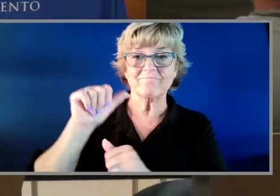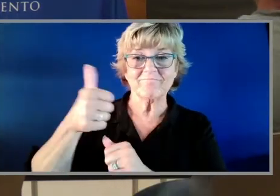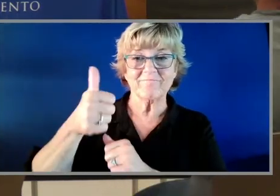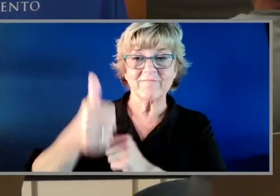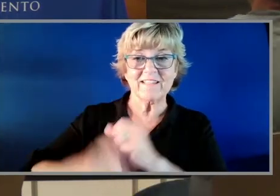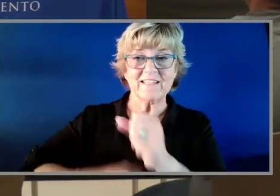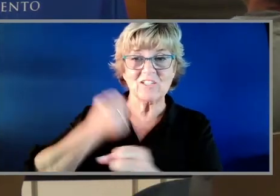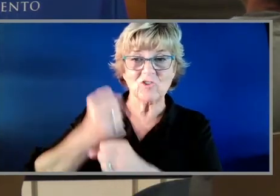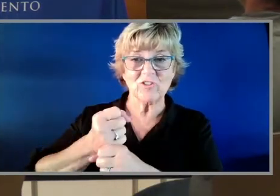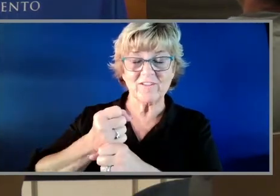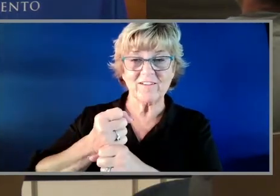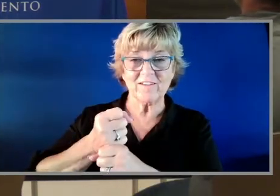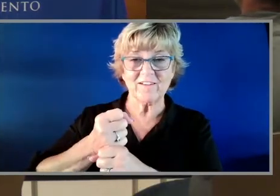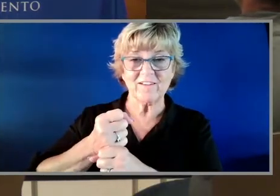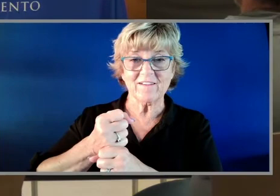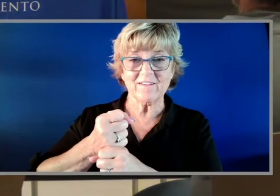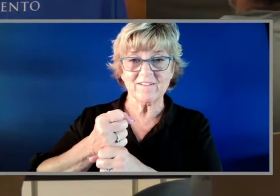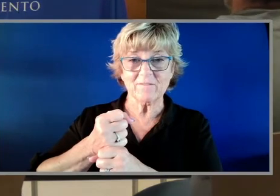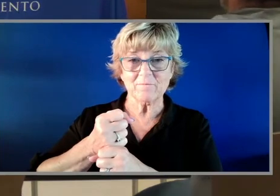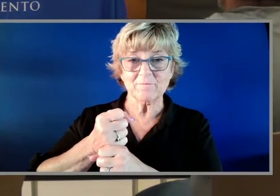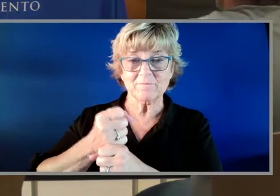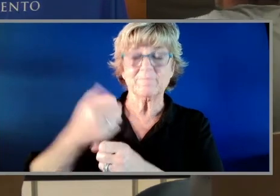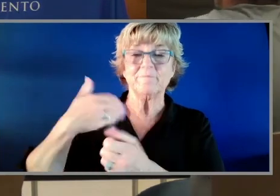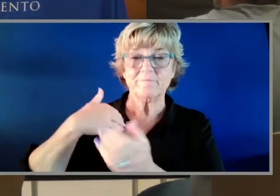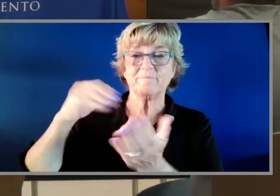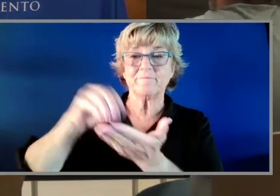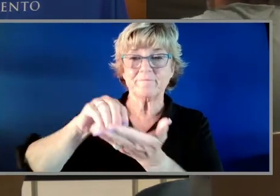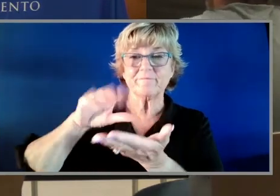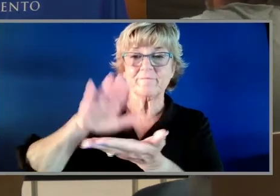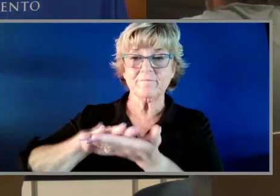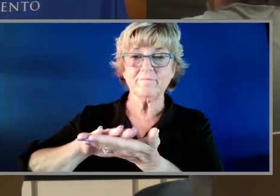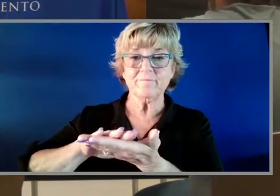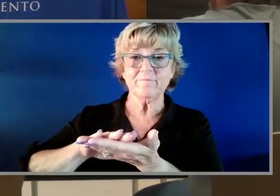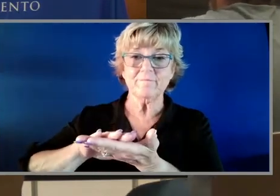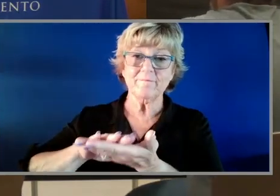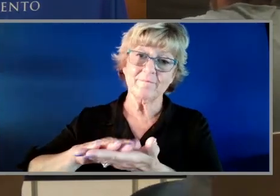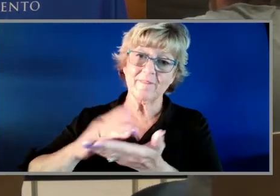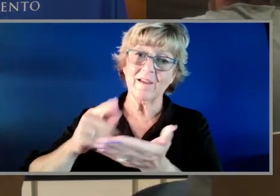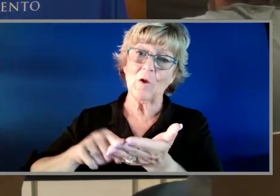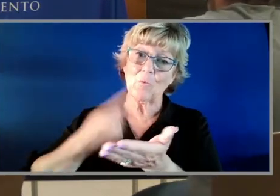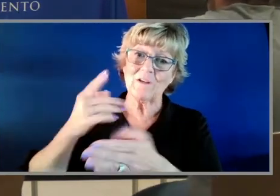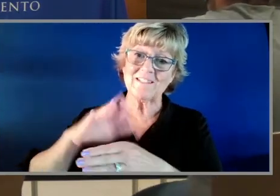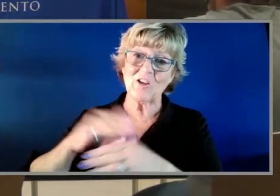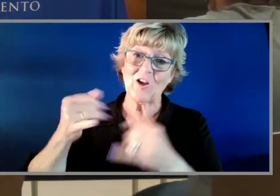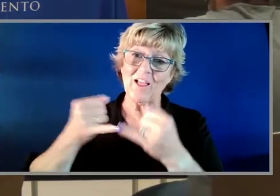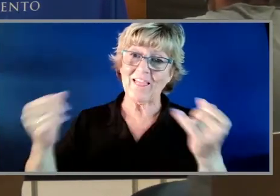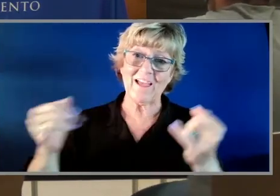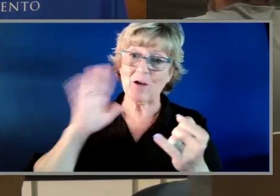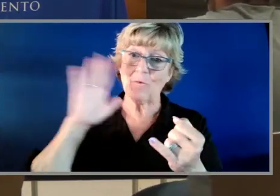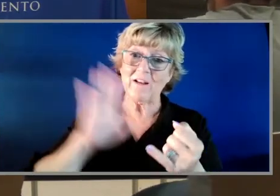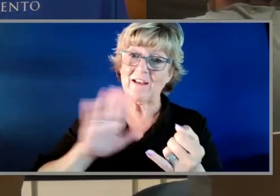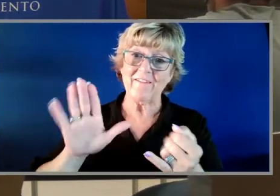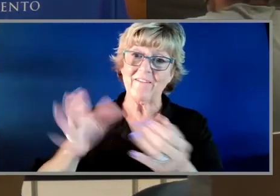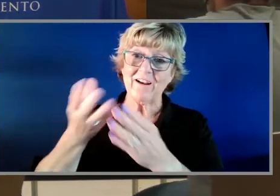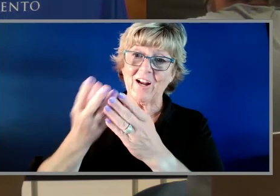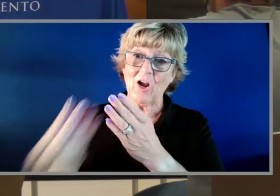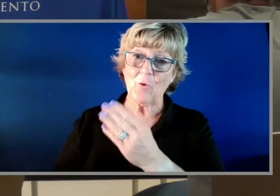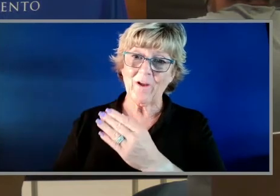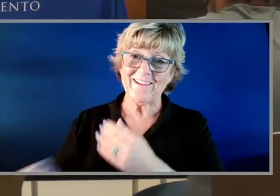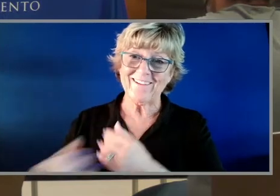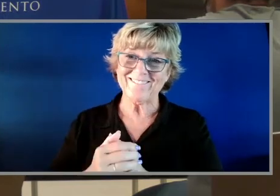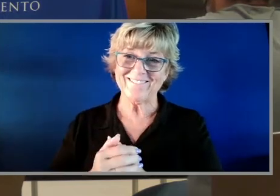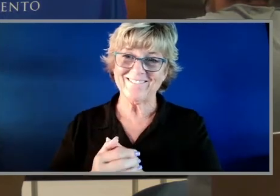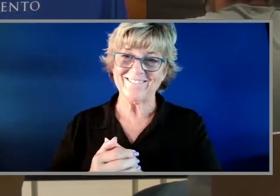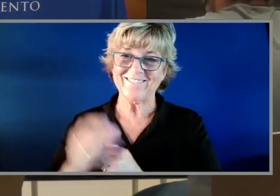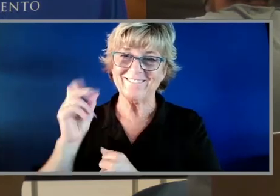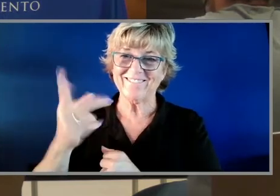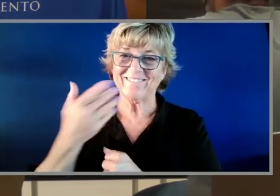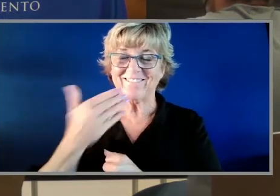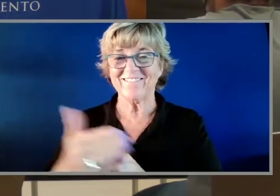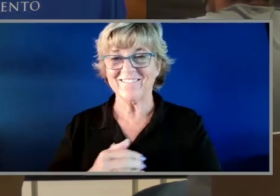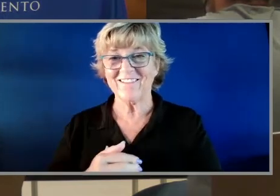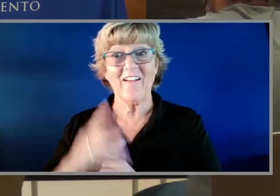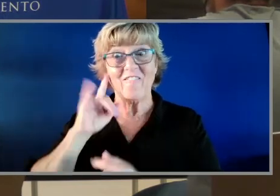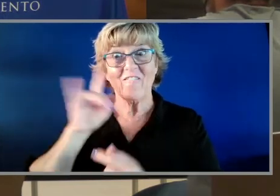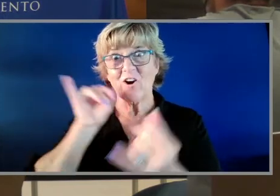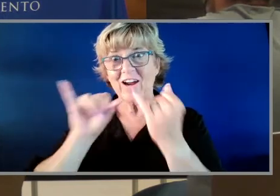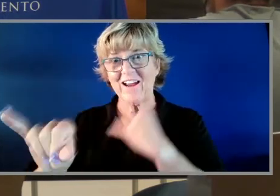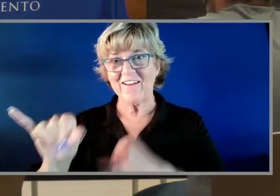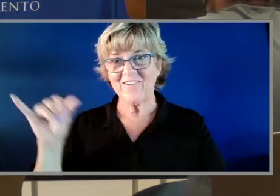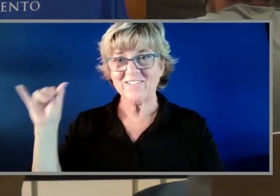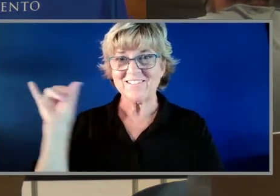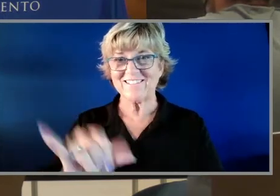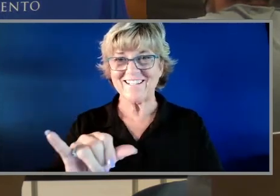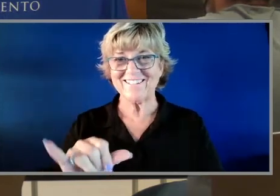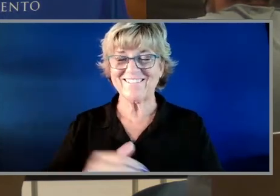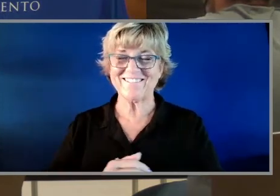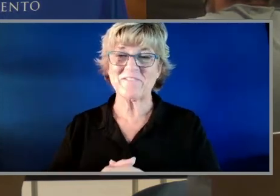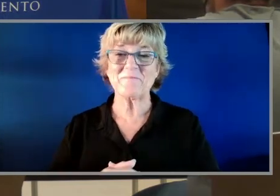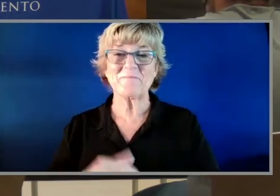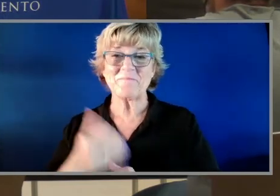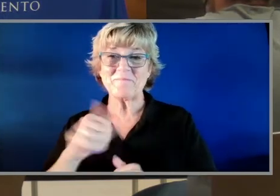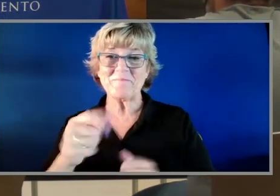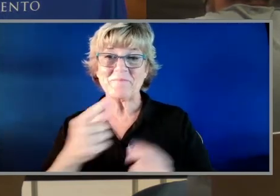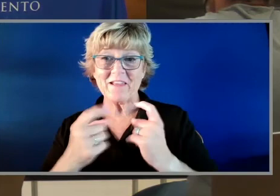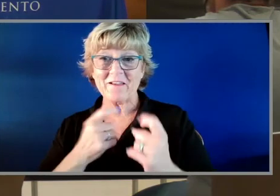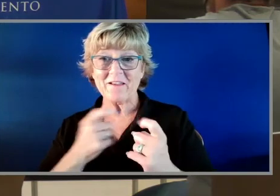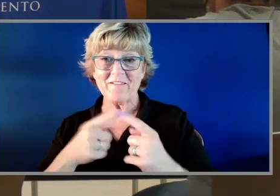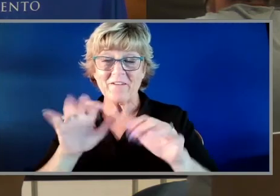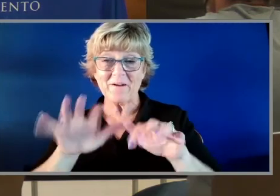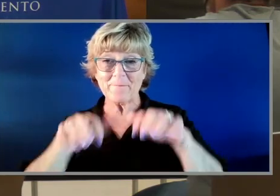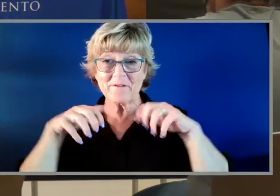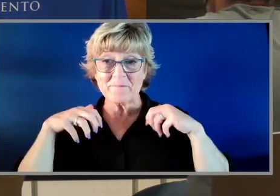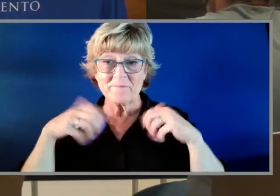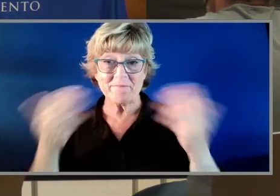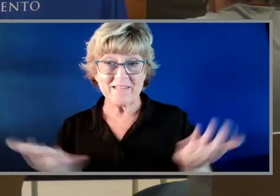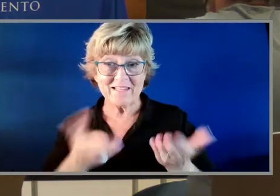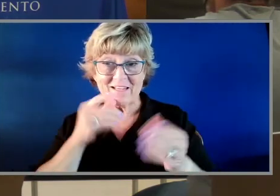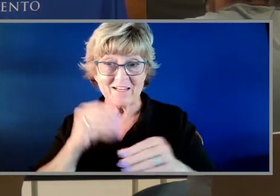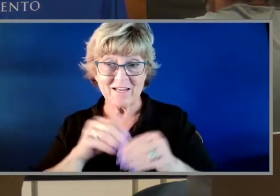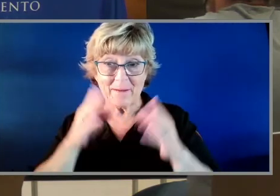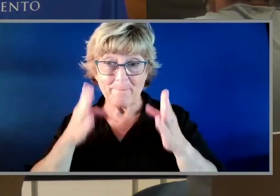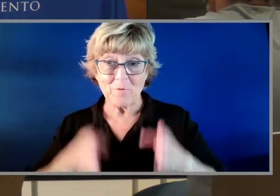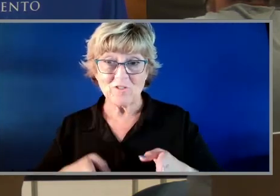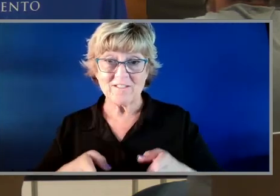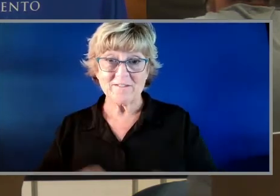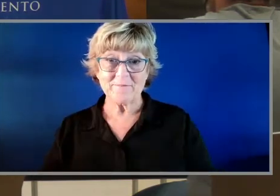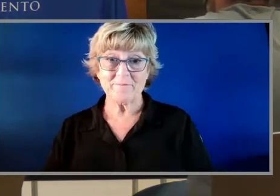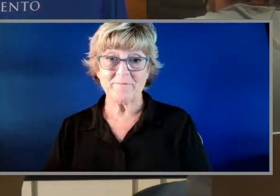Studio: yeah so, and the answer is 10 years 10 years 10 years and having a record of it will will let's face it once it's